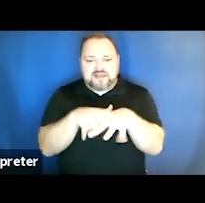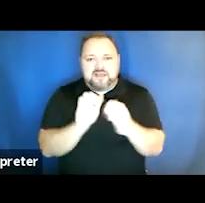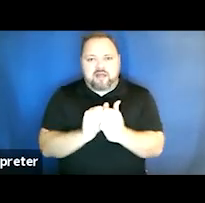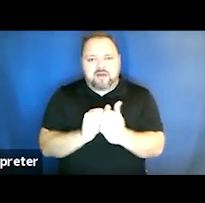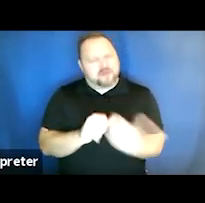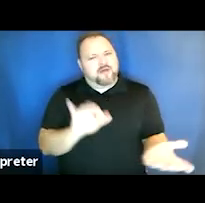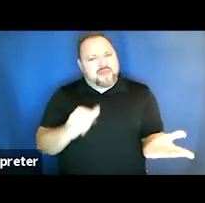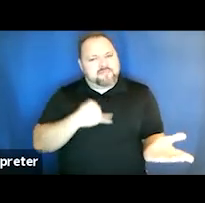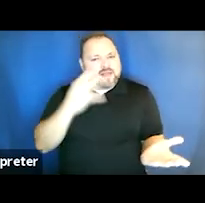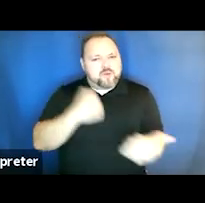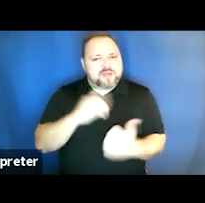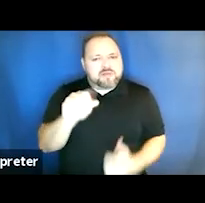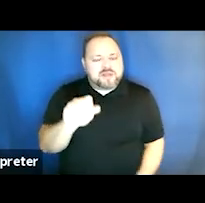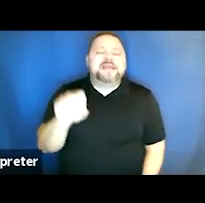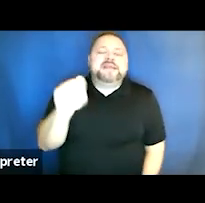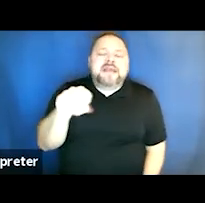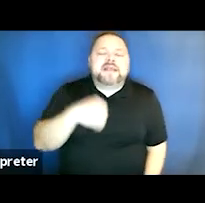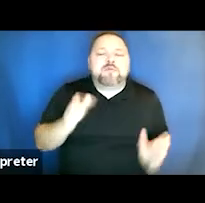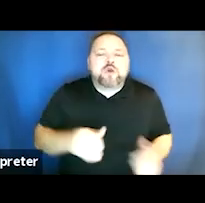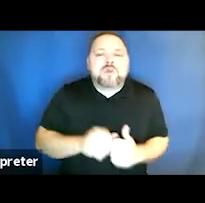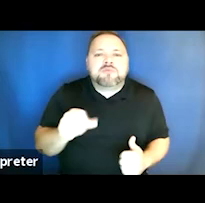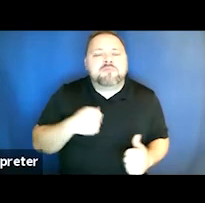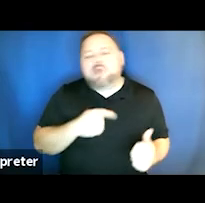Yes, I'm a person with a disability but I'm so much more than that.